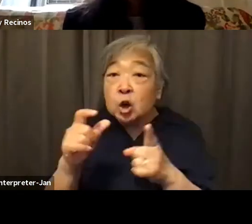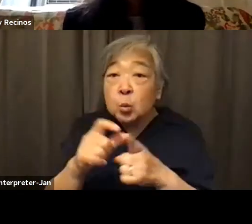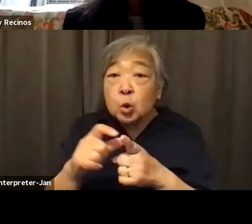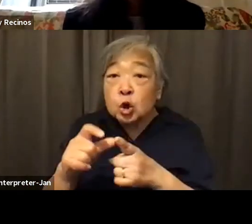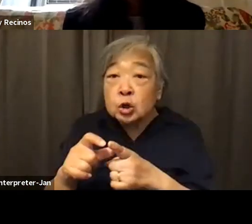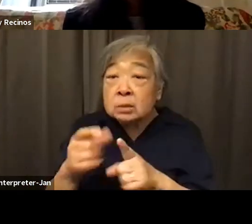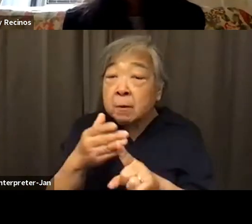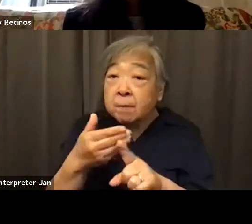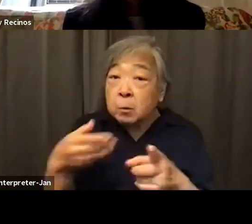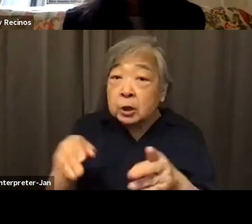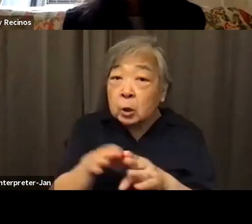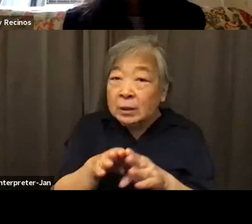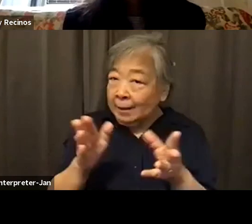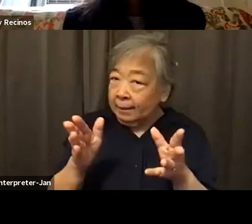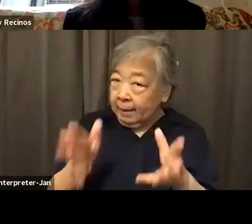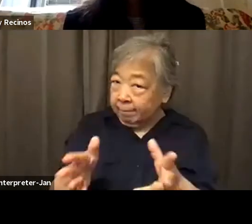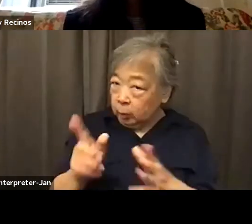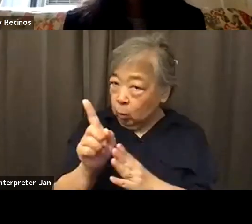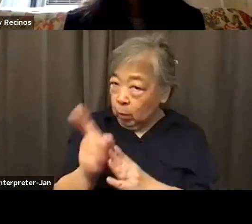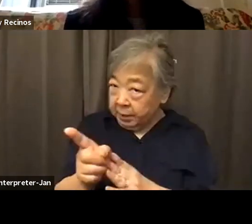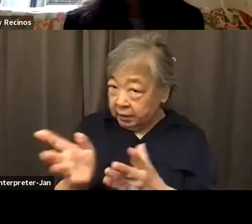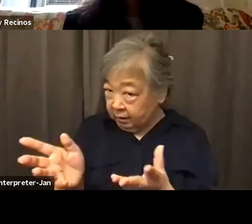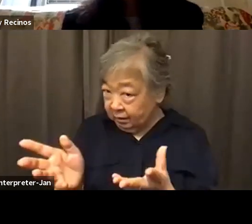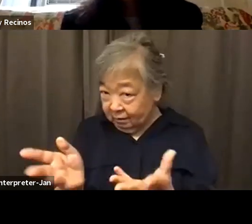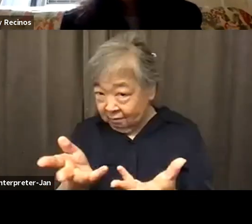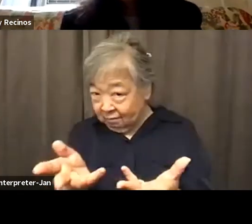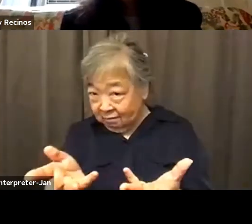We have one minute left.